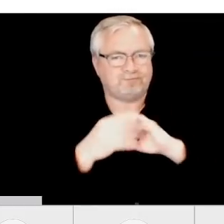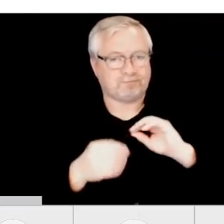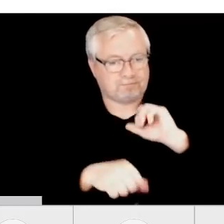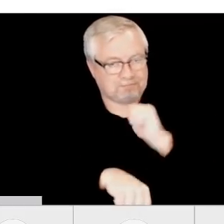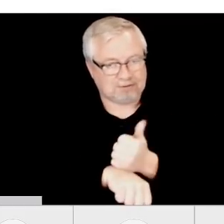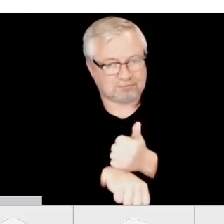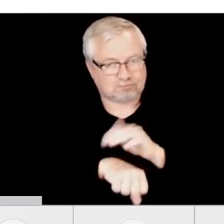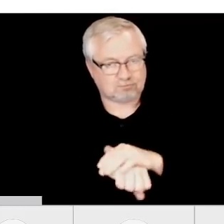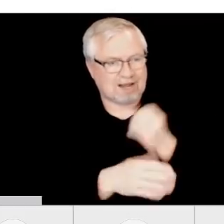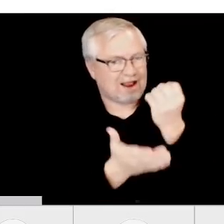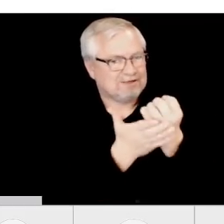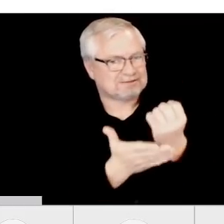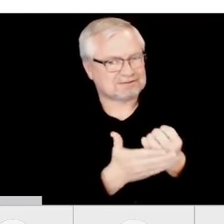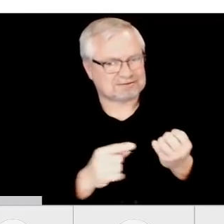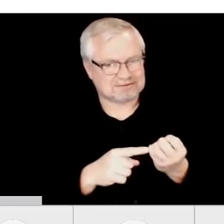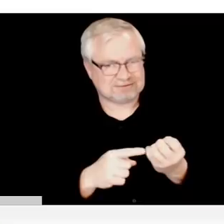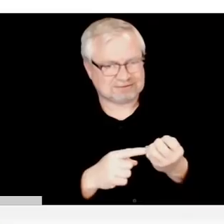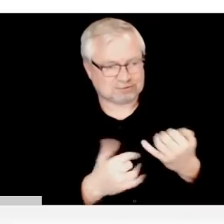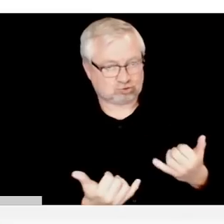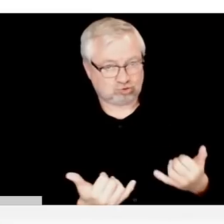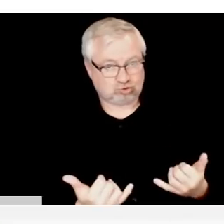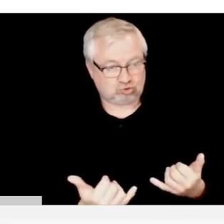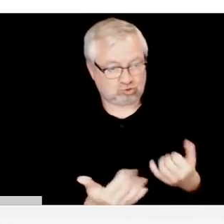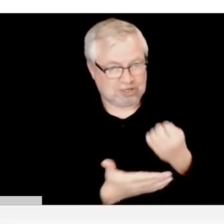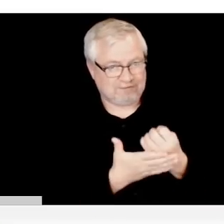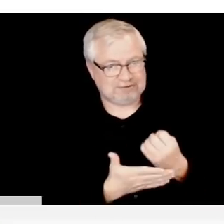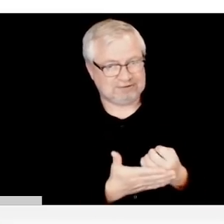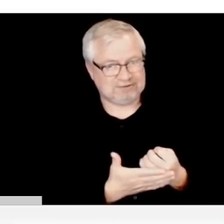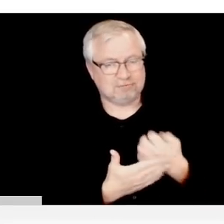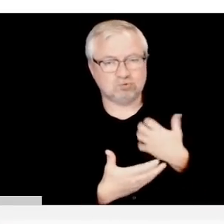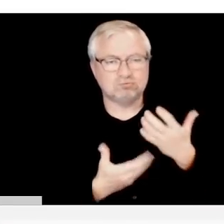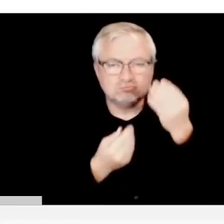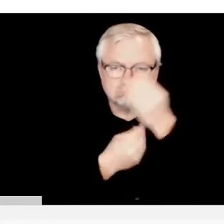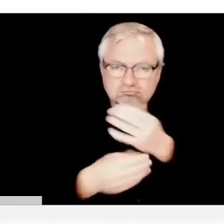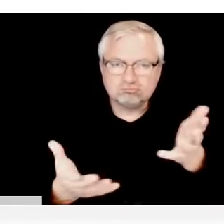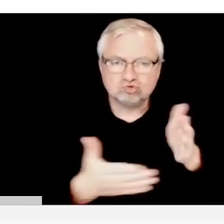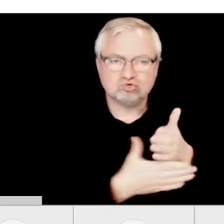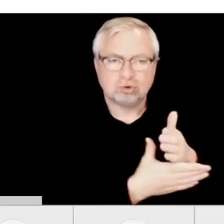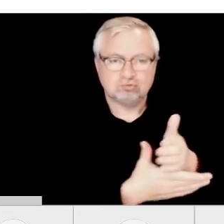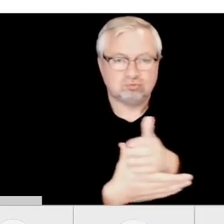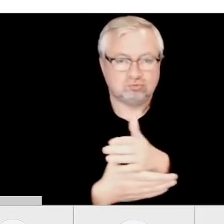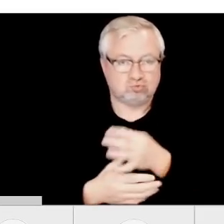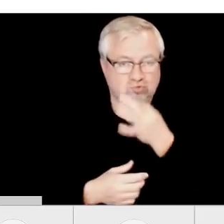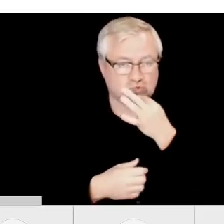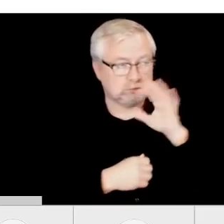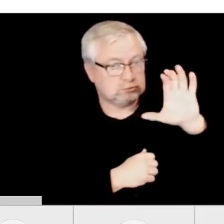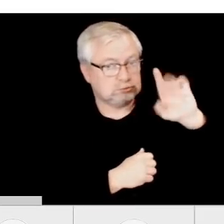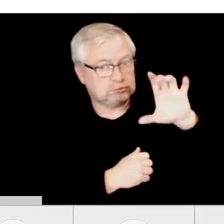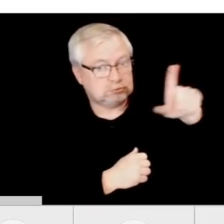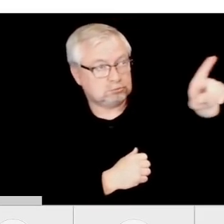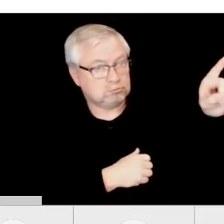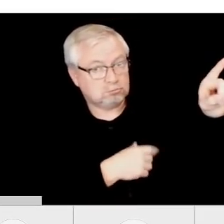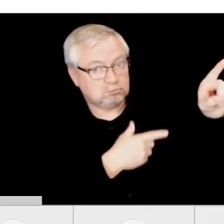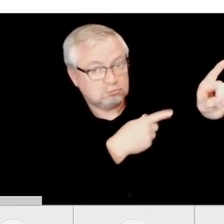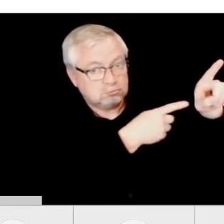currently is shared among are experts at the CDC and our colleagues across